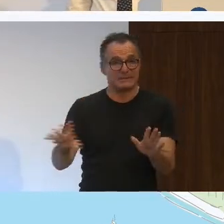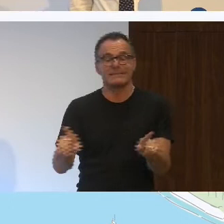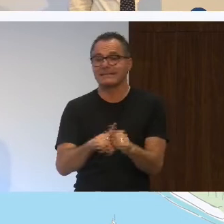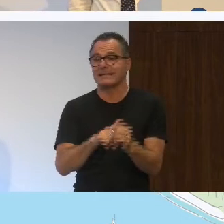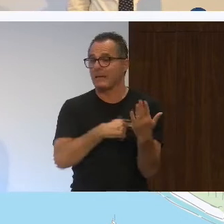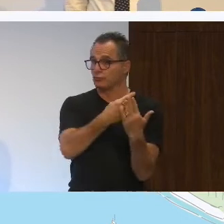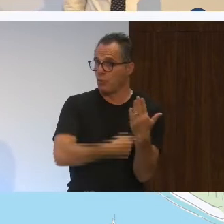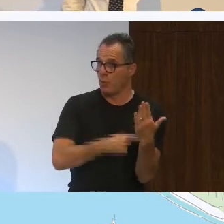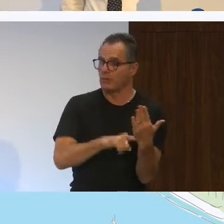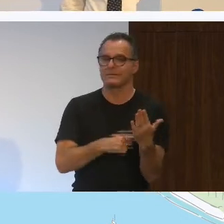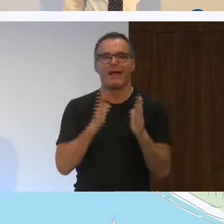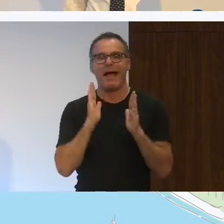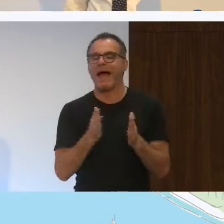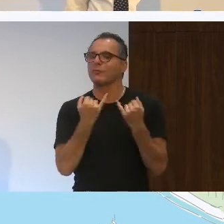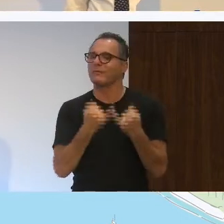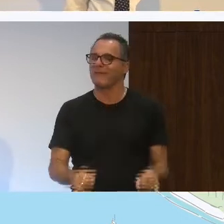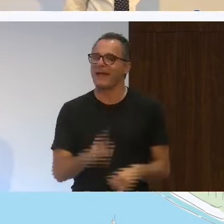So you've got a third on three different preventatives